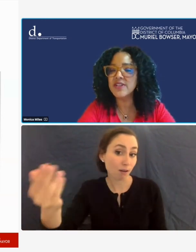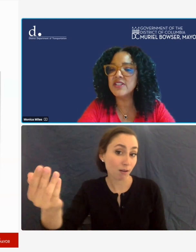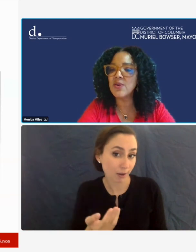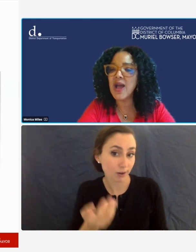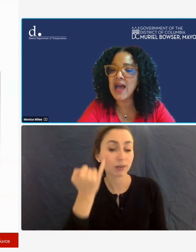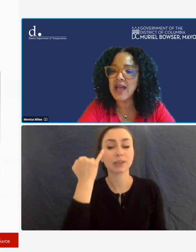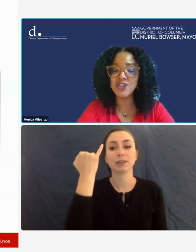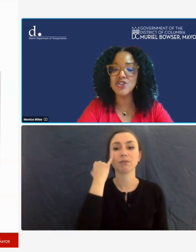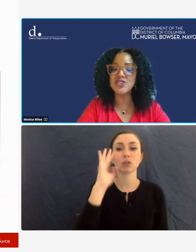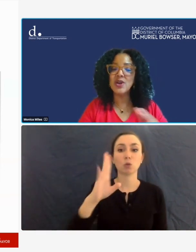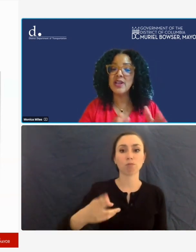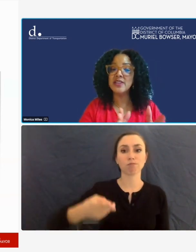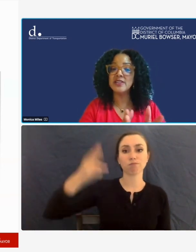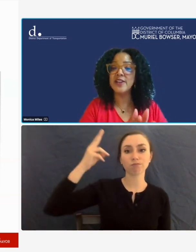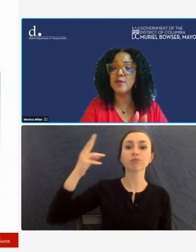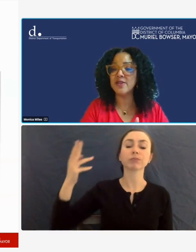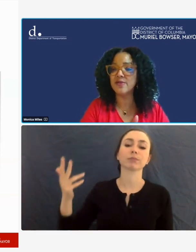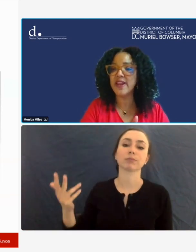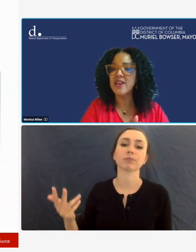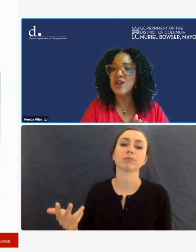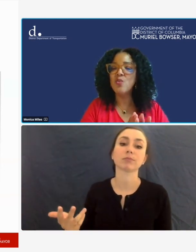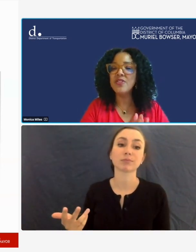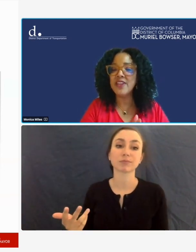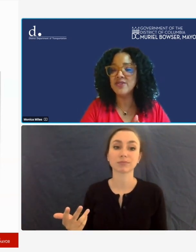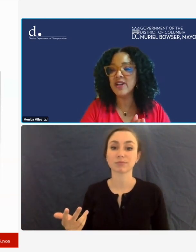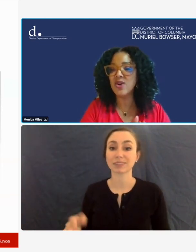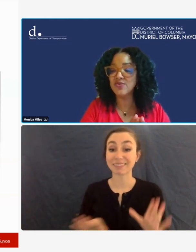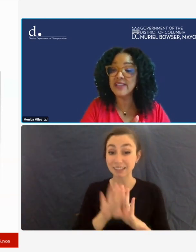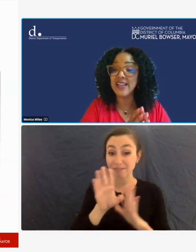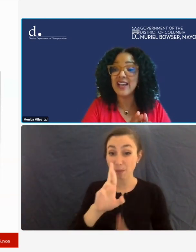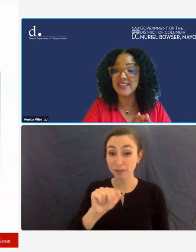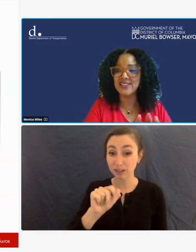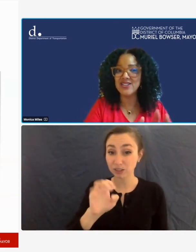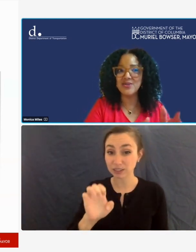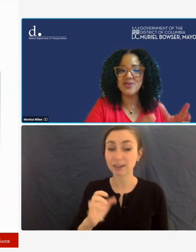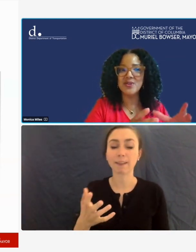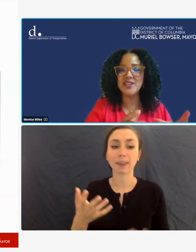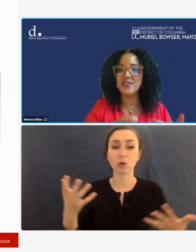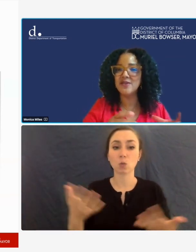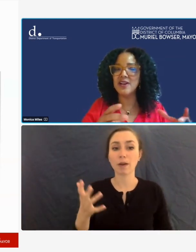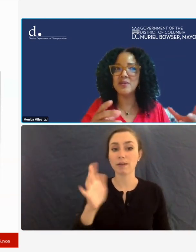so high because you saw in the developing of the rate what the indirect cost rate does to the um